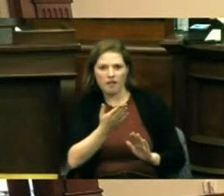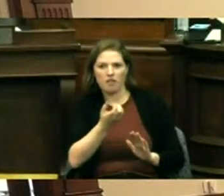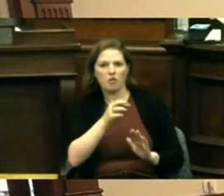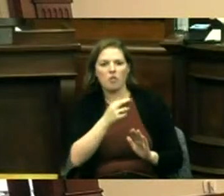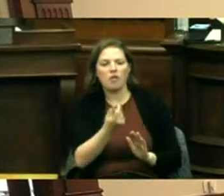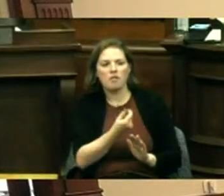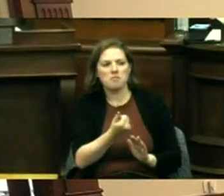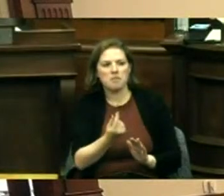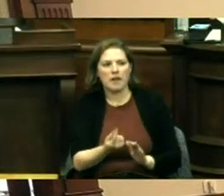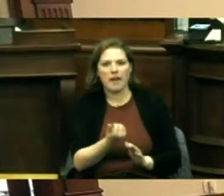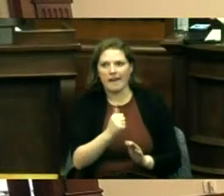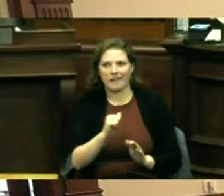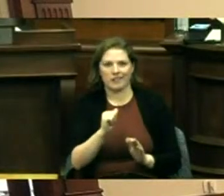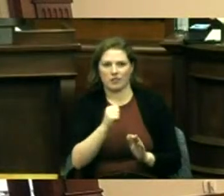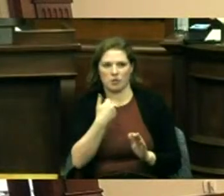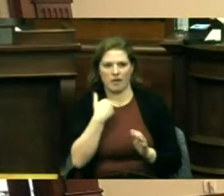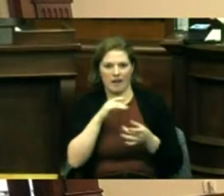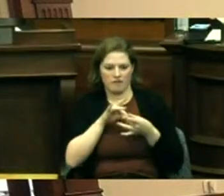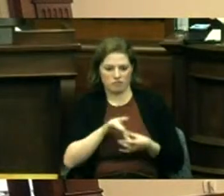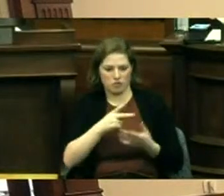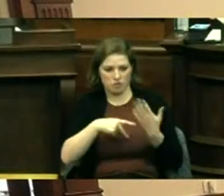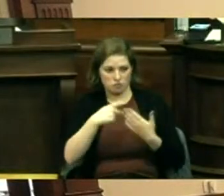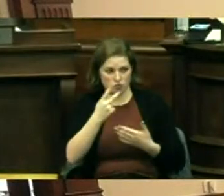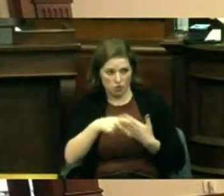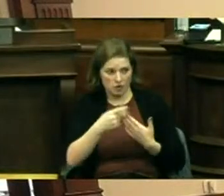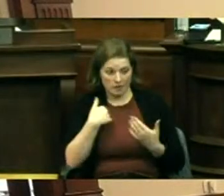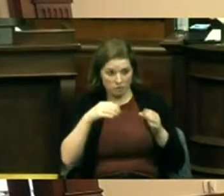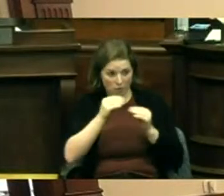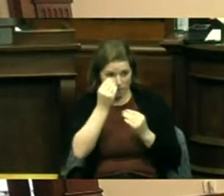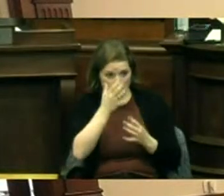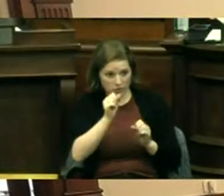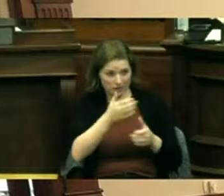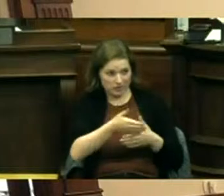get information on the pilot